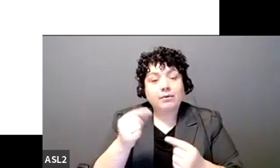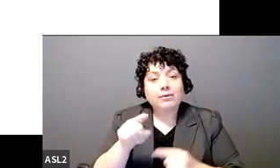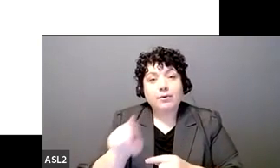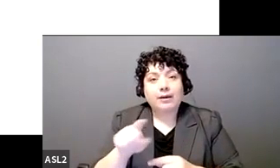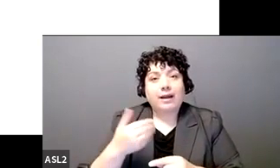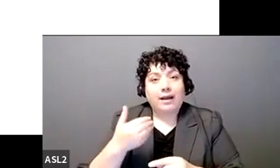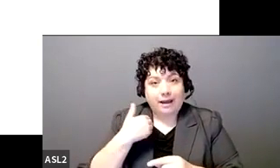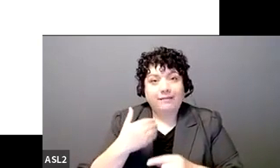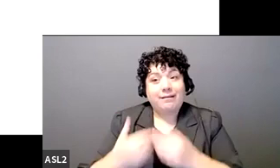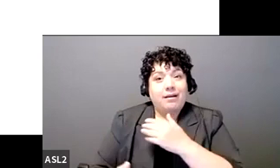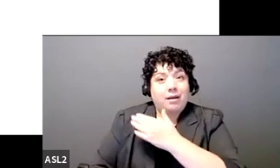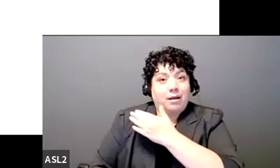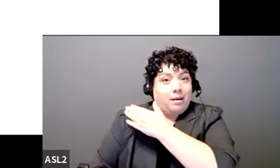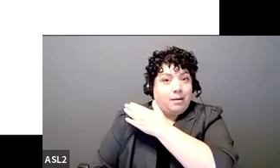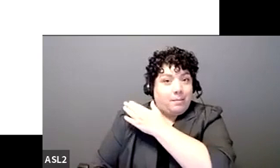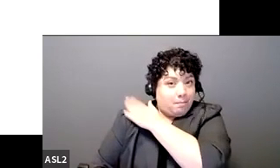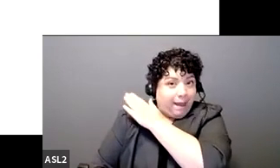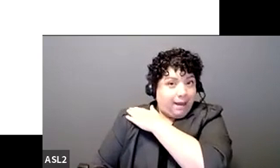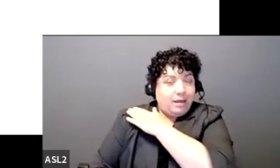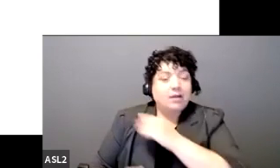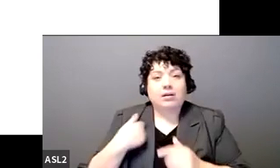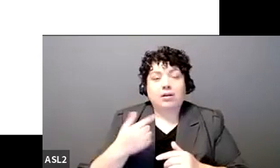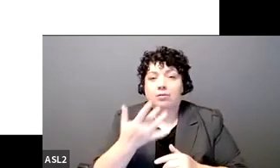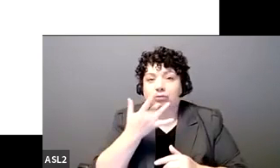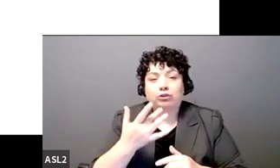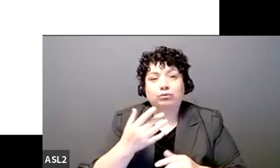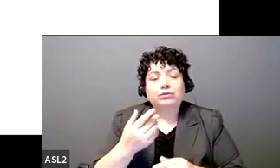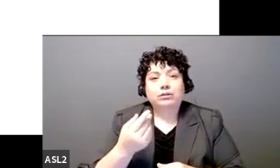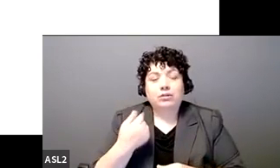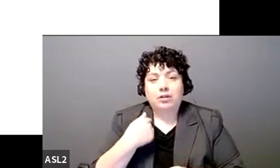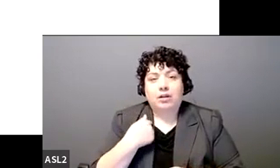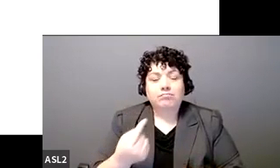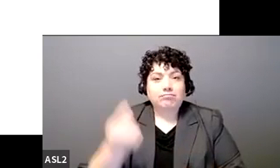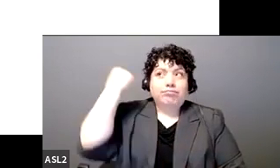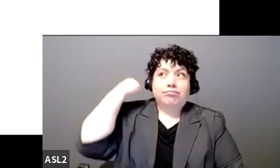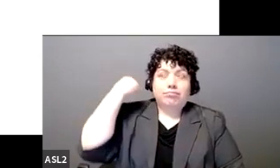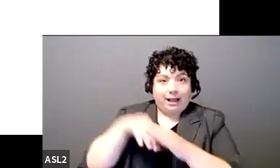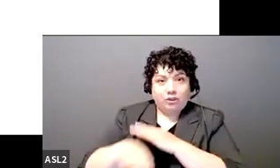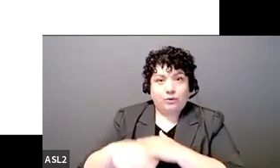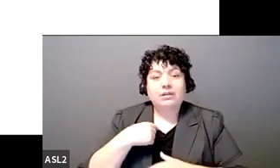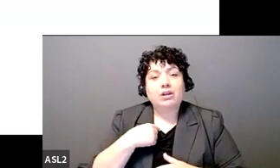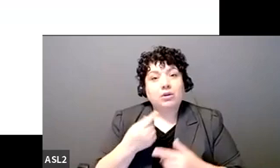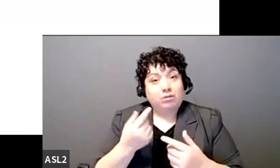now that is what he requested so that's what we did we also got him a monitor mirror